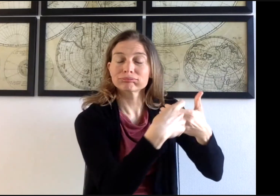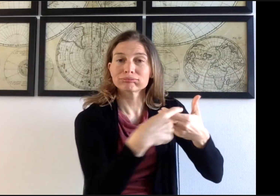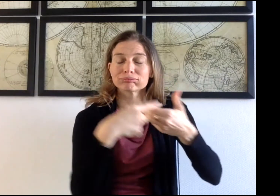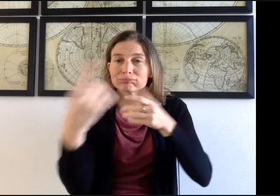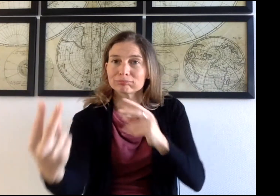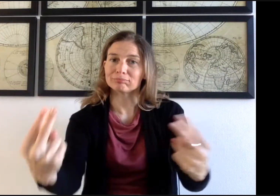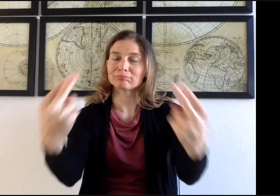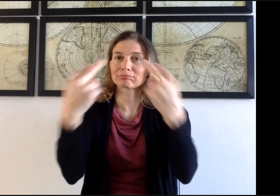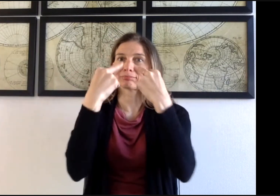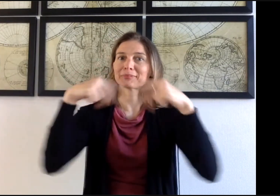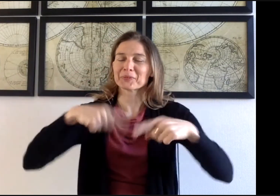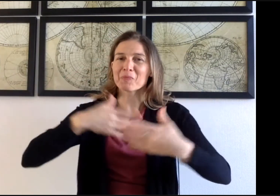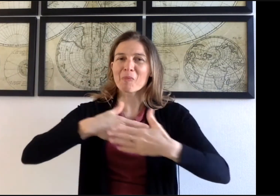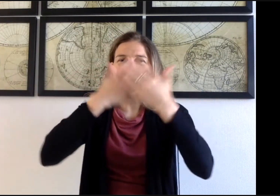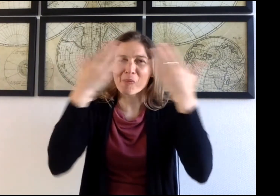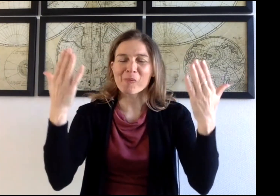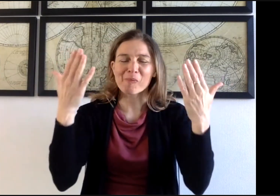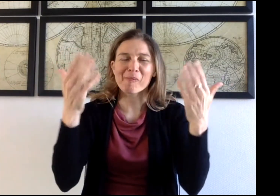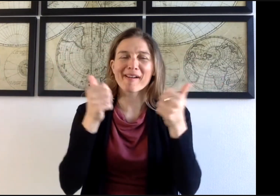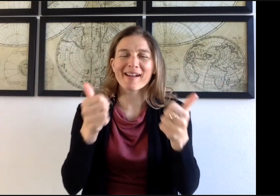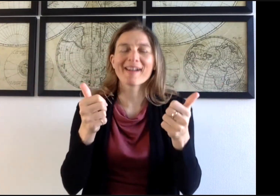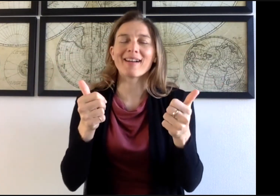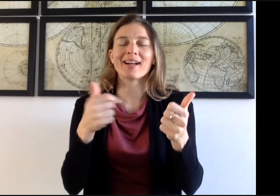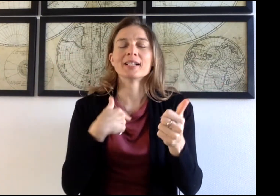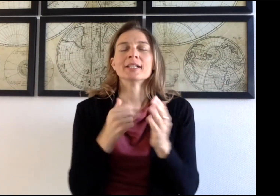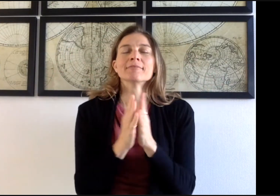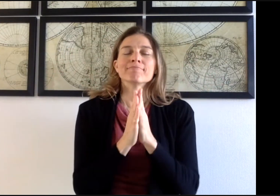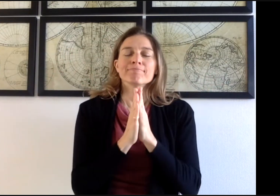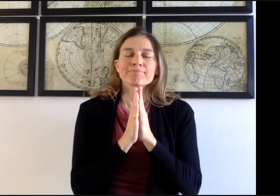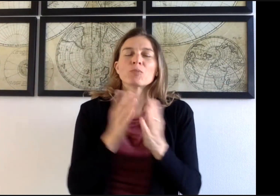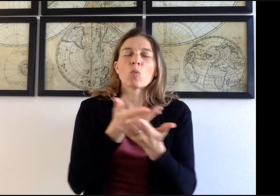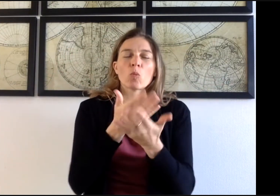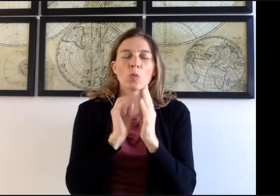and I wish you all and your families are very well during this time.